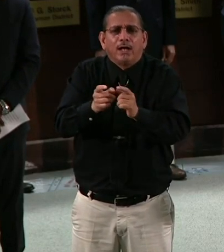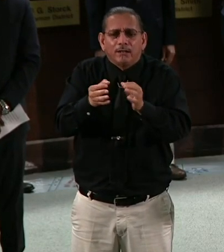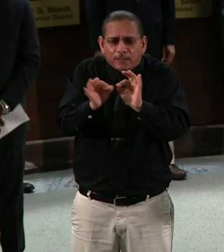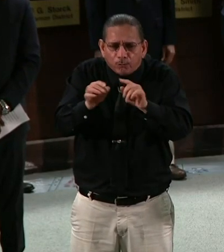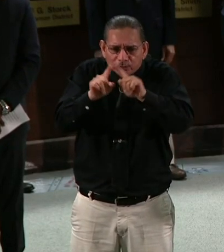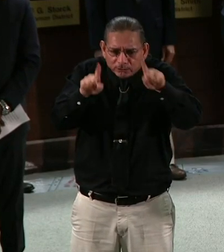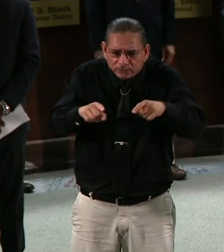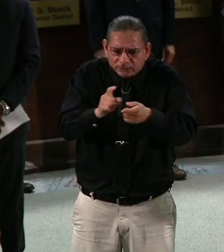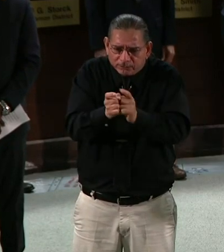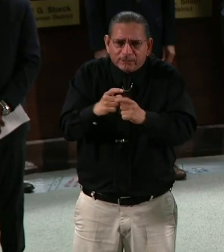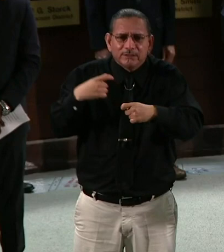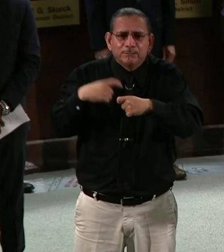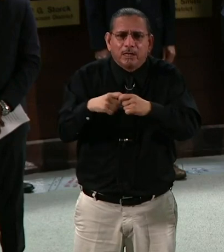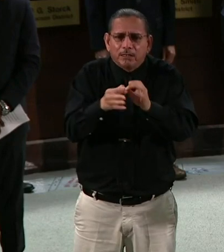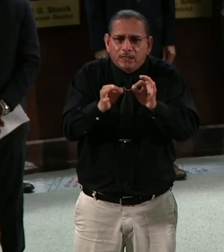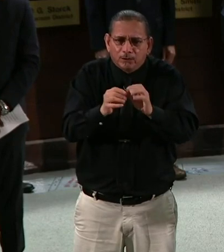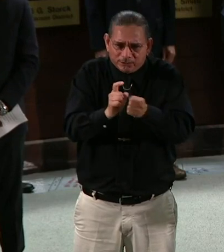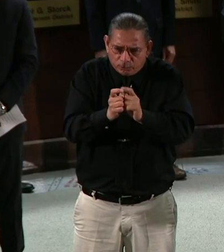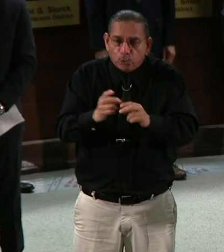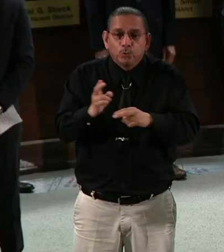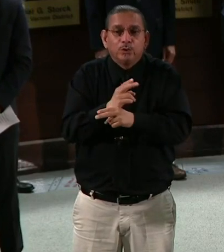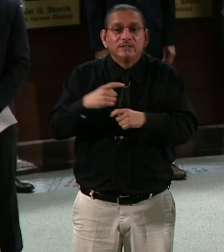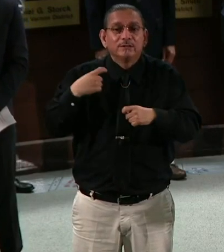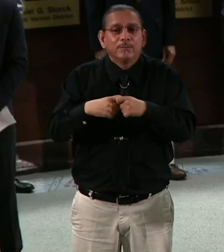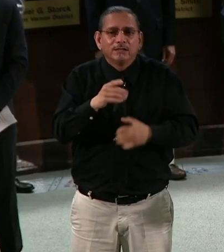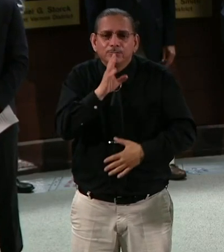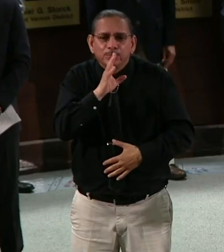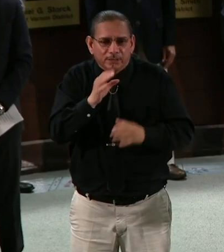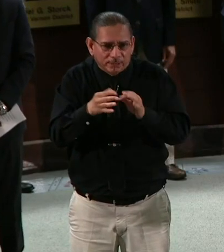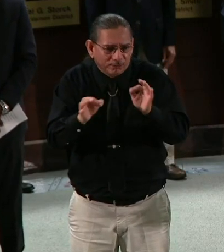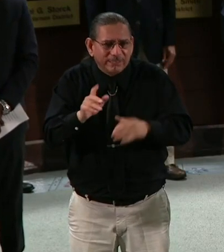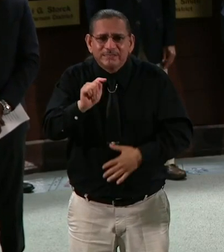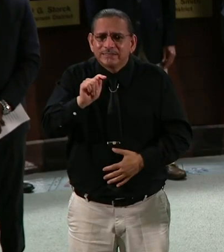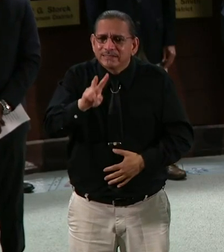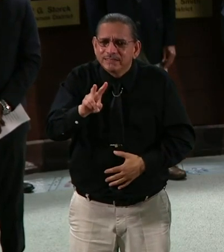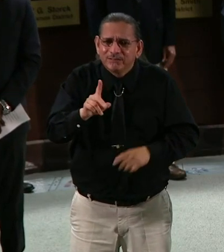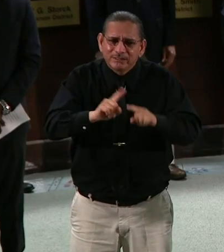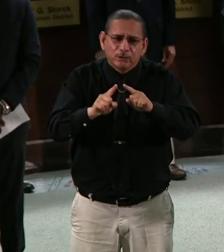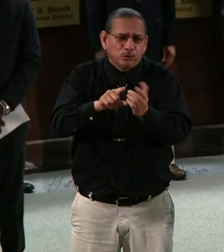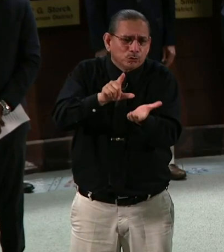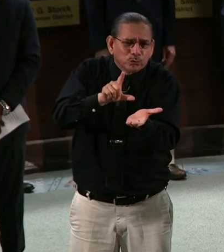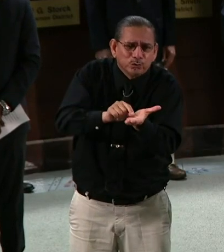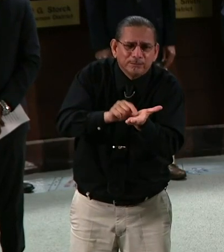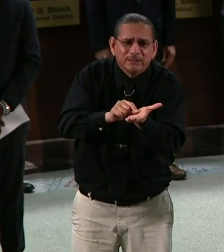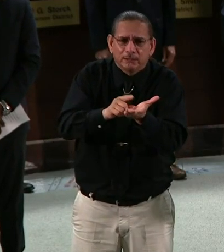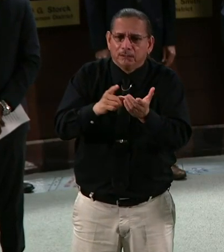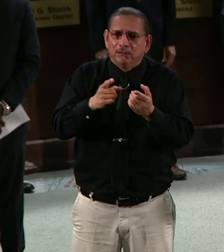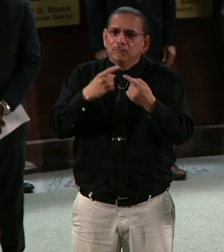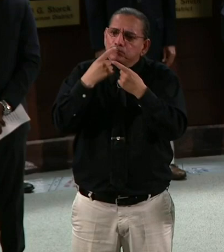AND ALL THE DOCUMENTS INTO SPANISH AND USE IN SPANISH LANGUAGE MEDIA OUTLETS TO GET